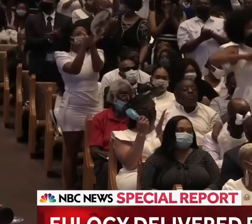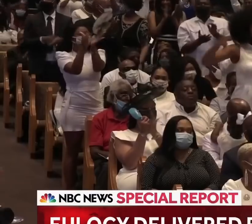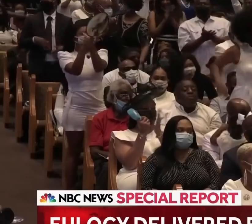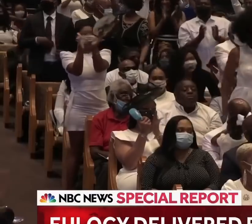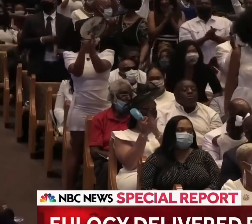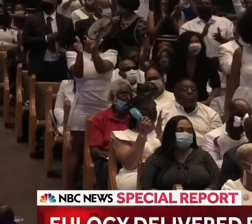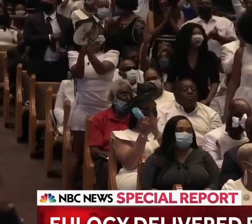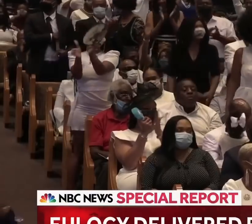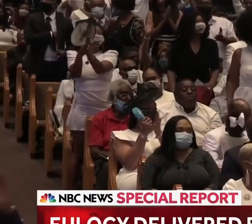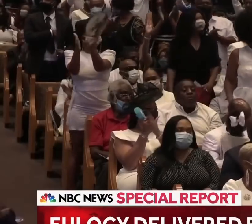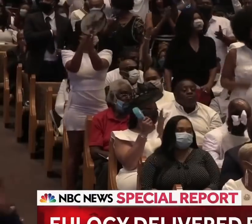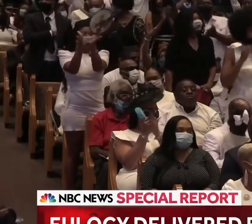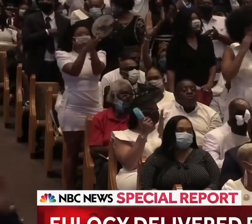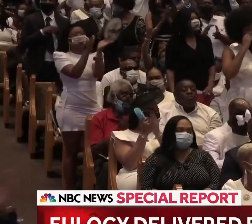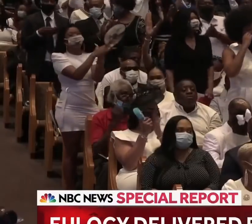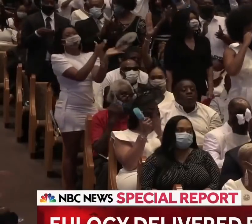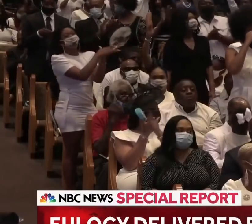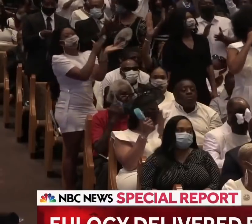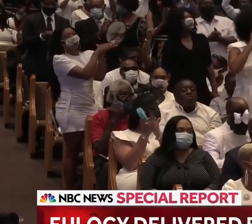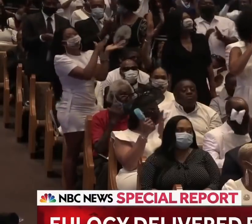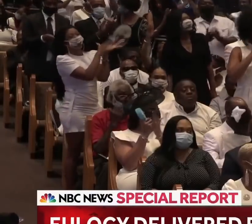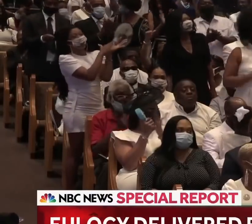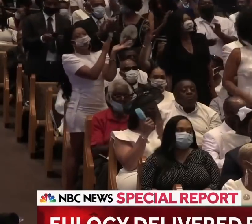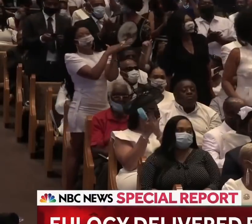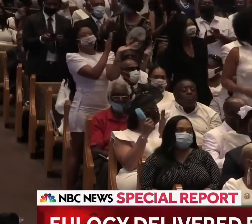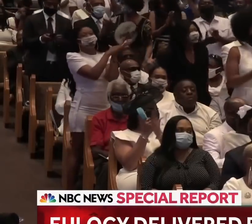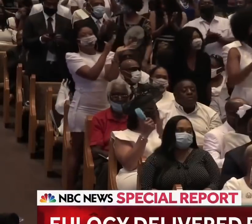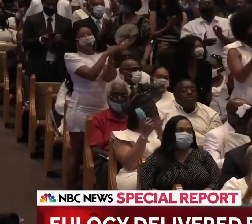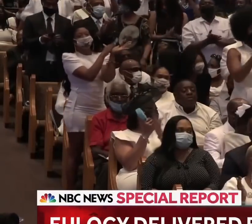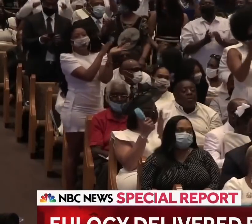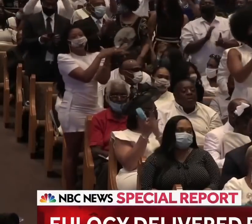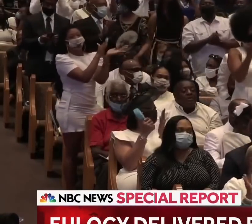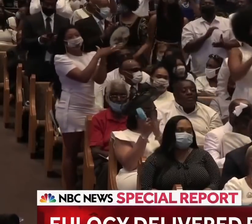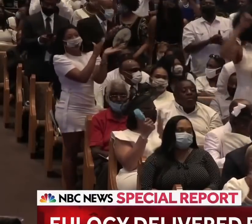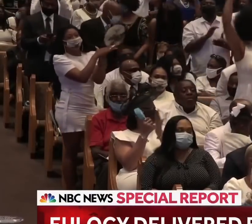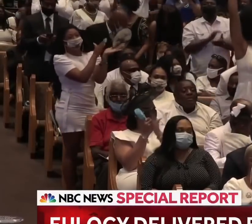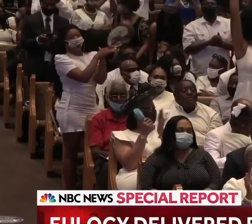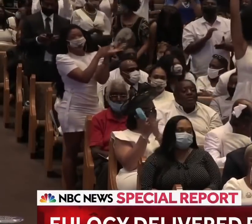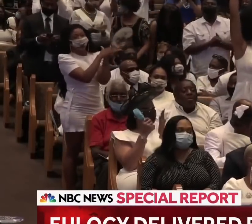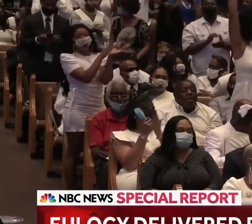WE WANT HIM REPAIRED.